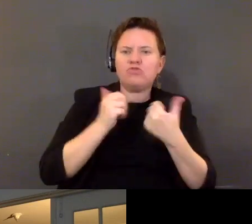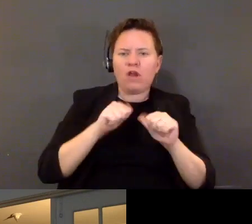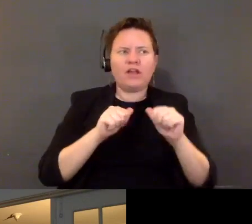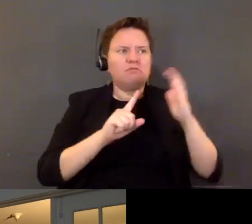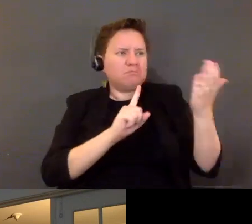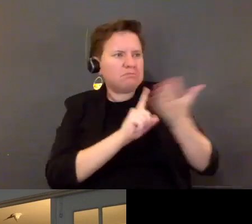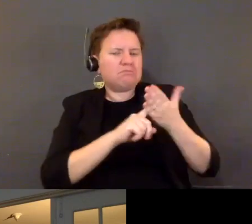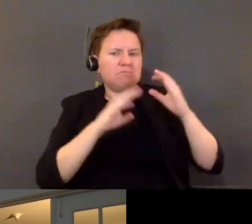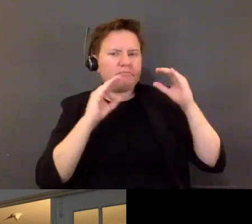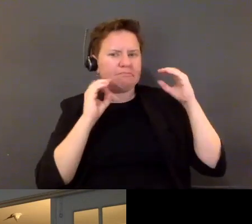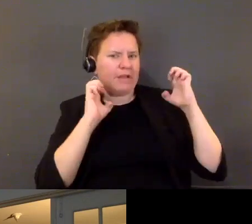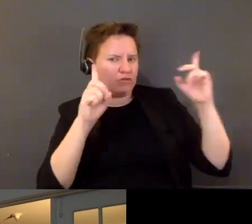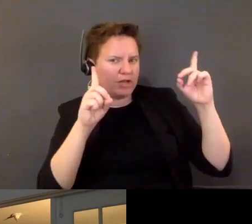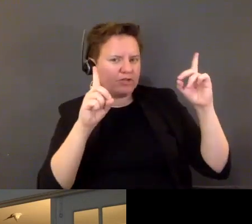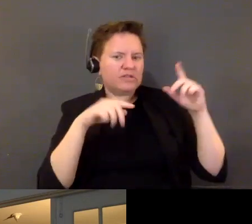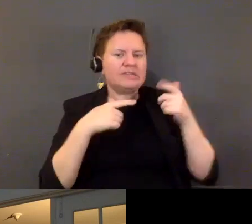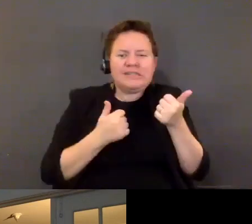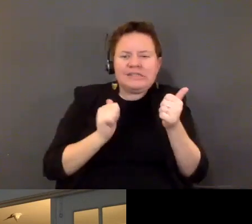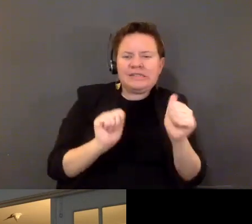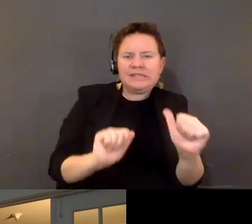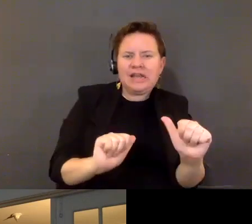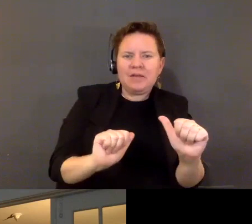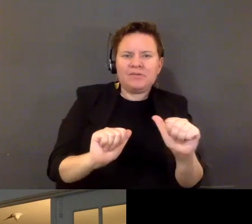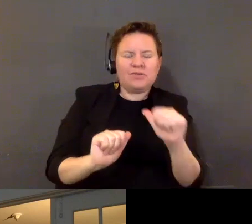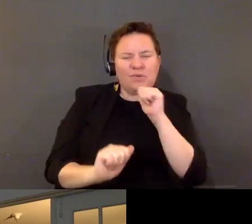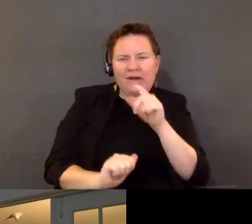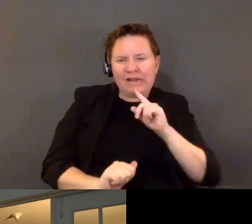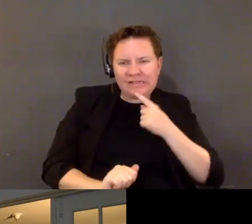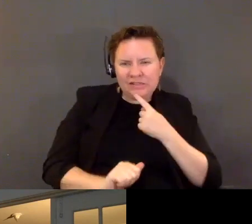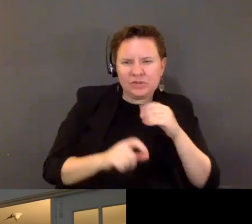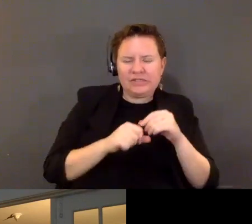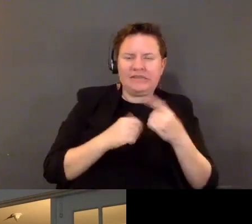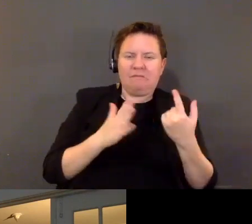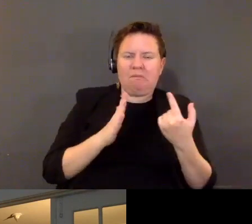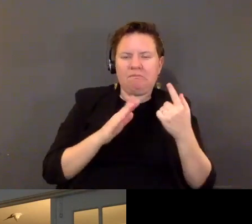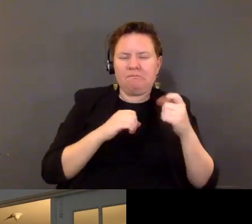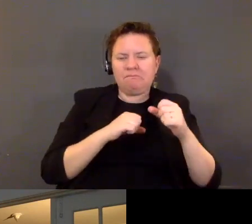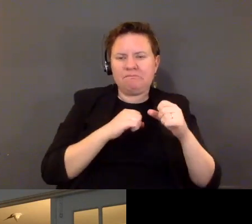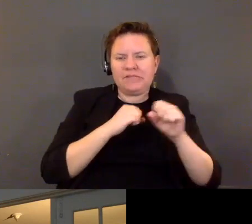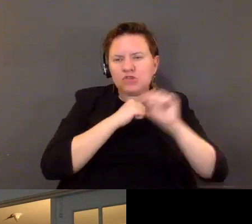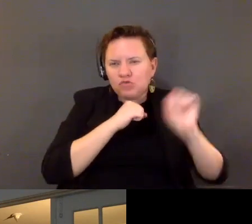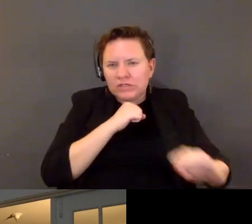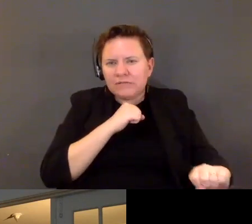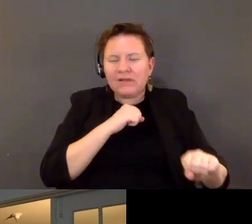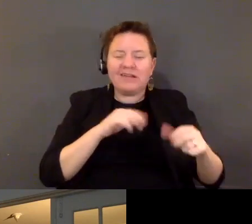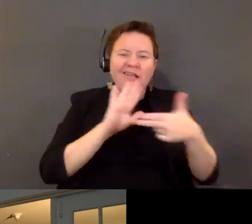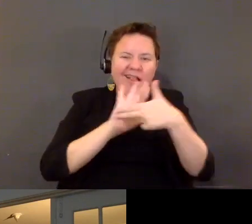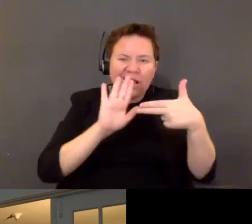these attempts were unserious in the extreme the labels were so old and spidery as to be